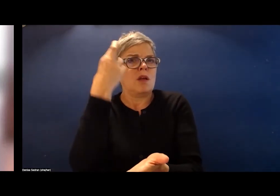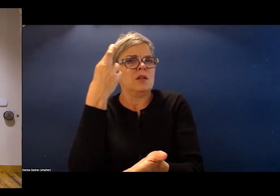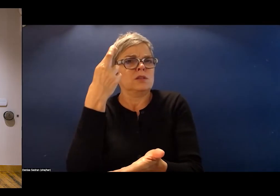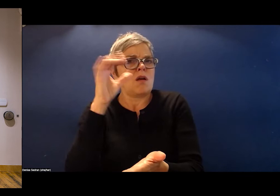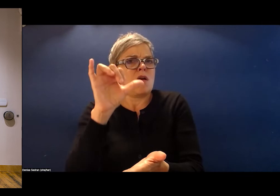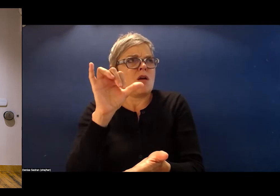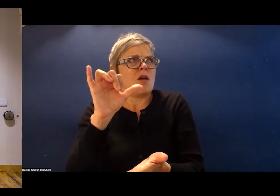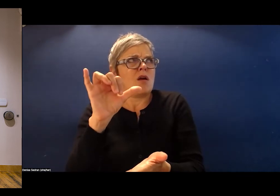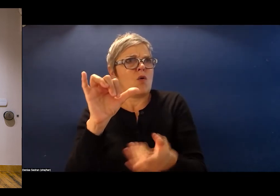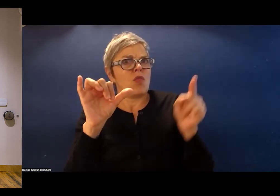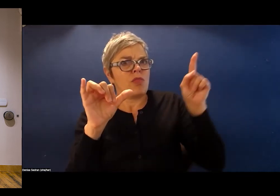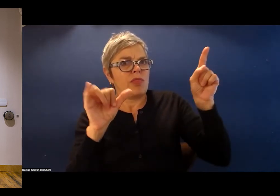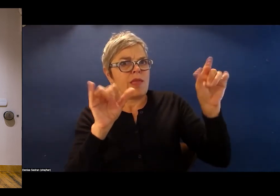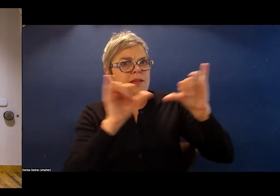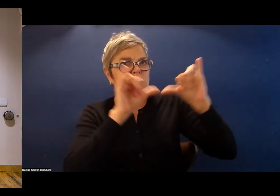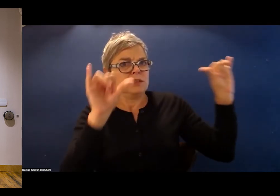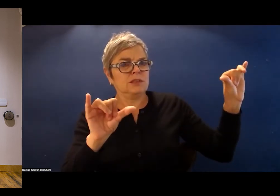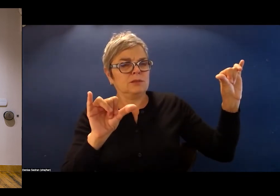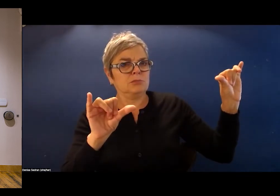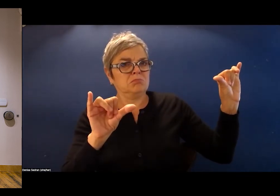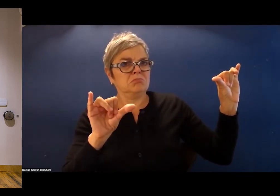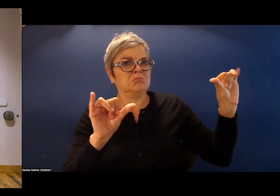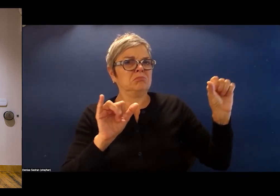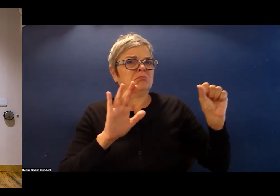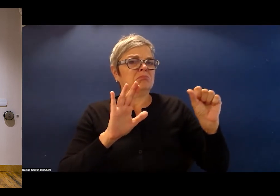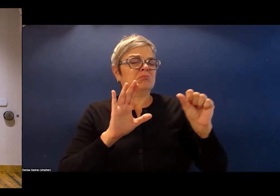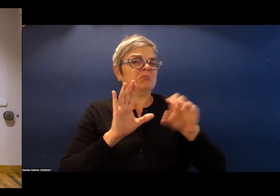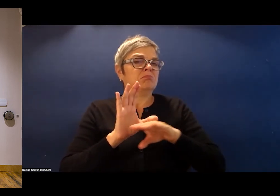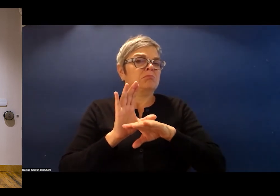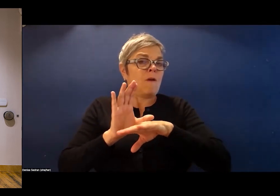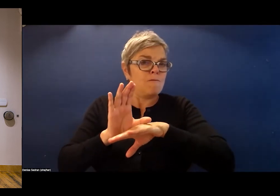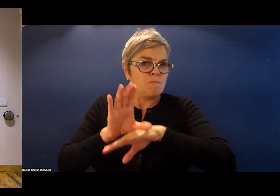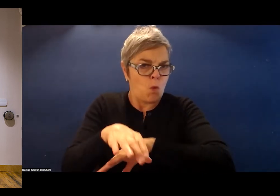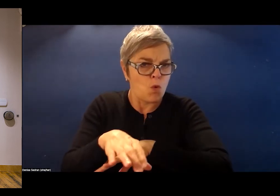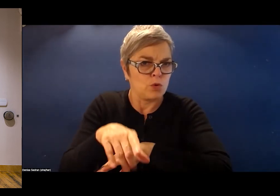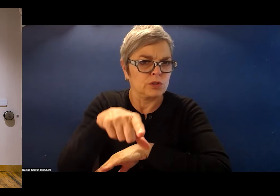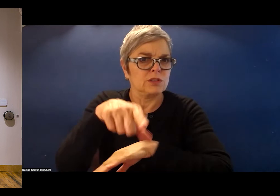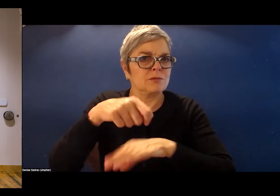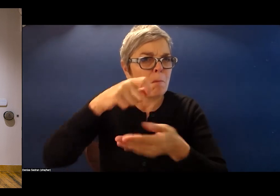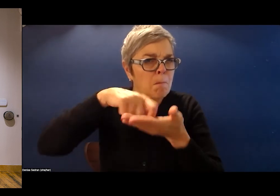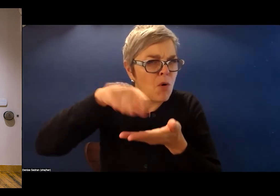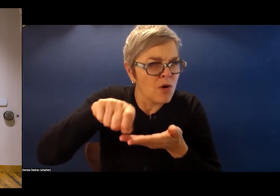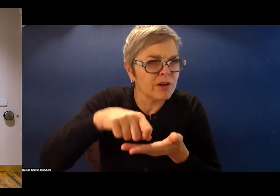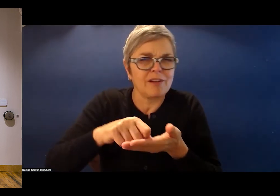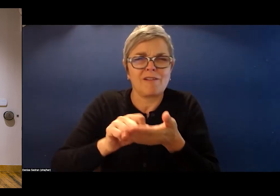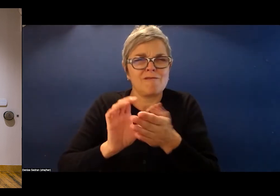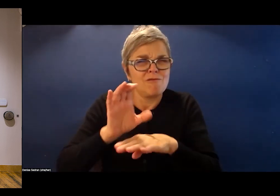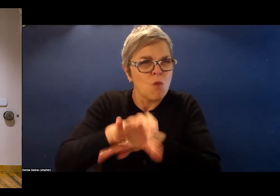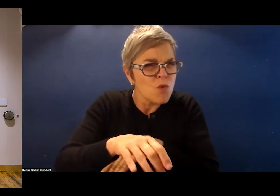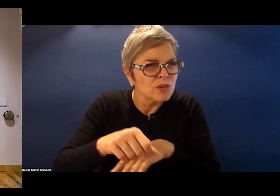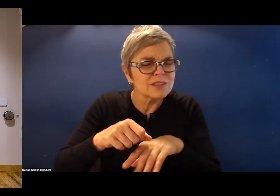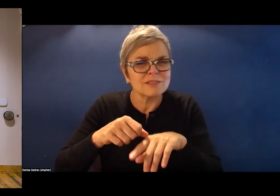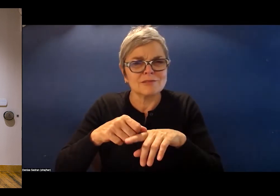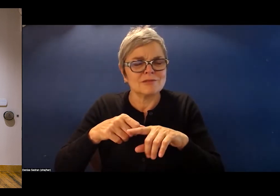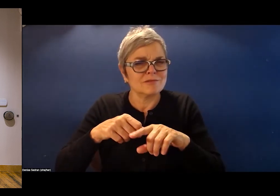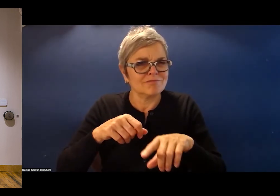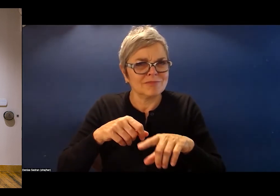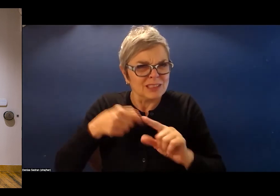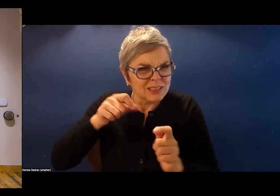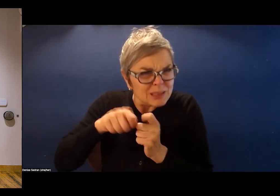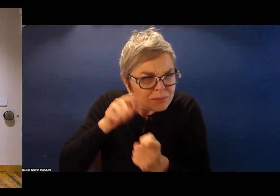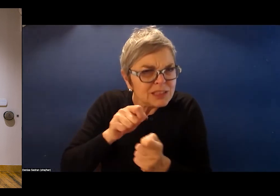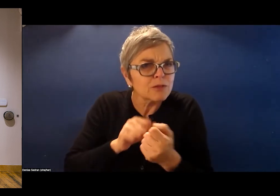I was thinking through what the parallel is in the museum field, and the interesting thing is that nobody's marking anybody here.